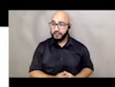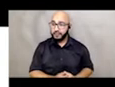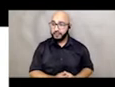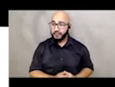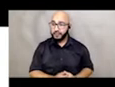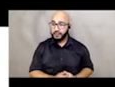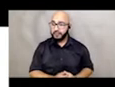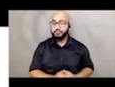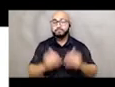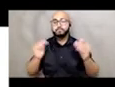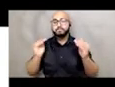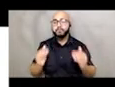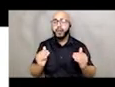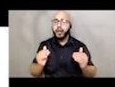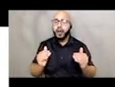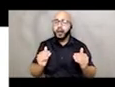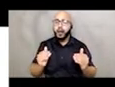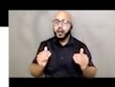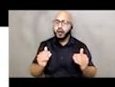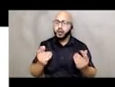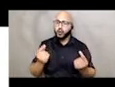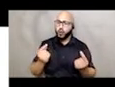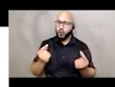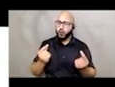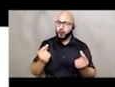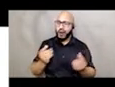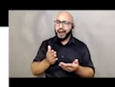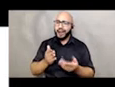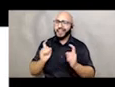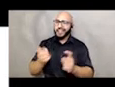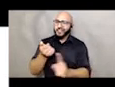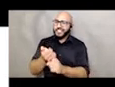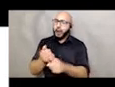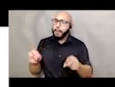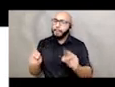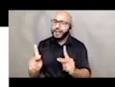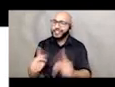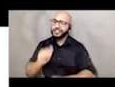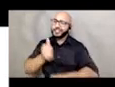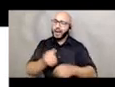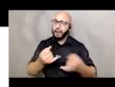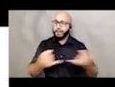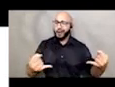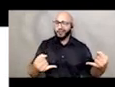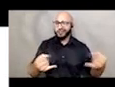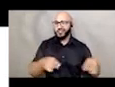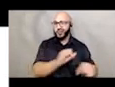Next gave yourself permission to have boundaries at work. Just because you're at work does not mean you can't set limits for yourself.